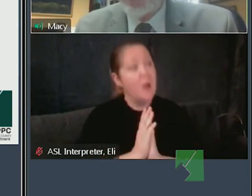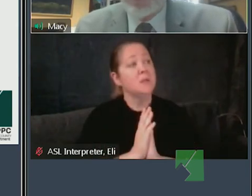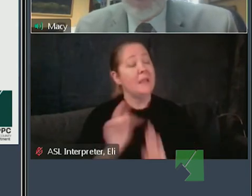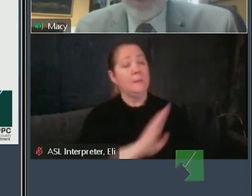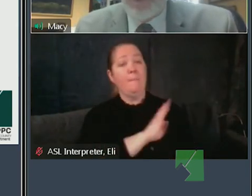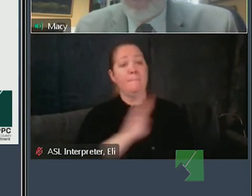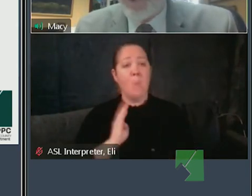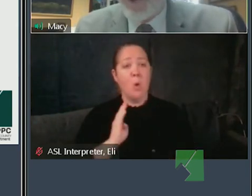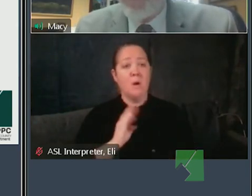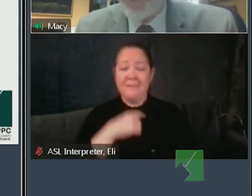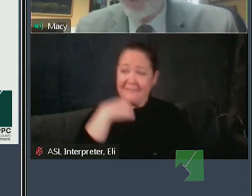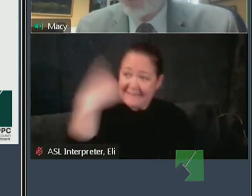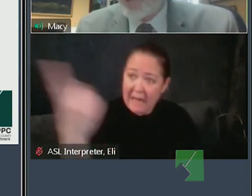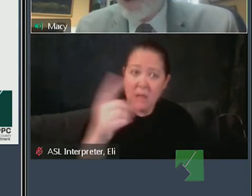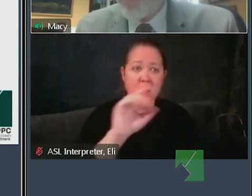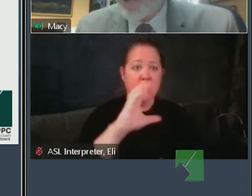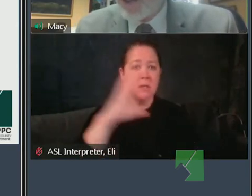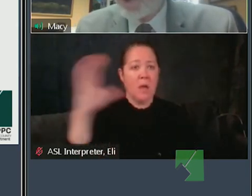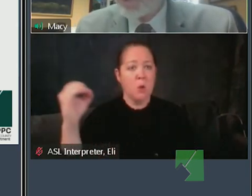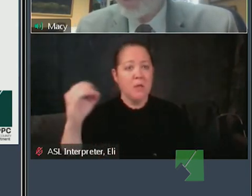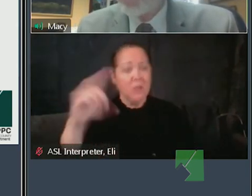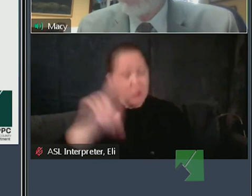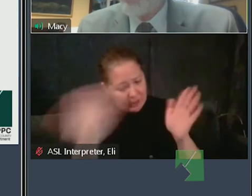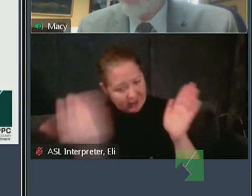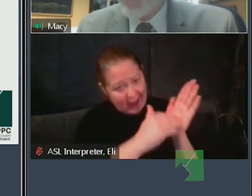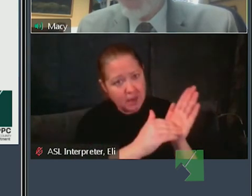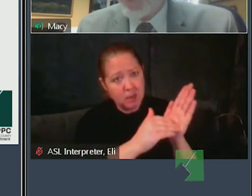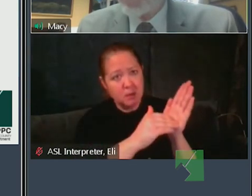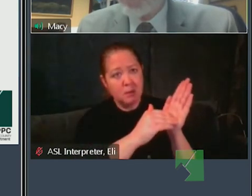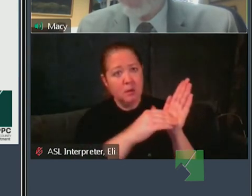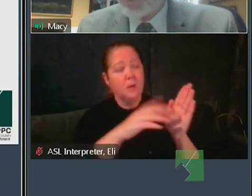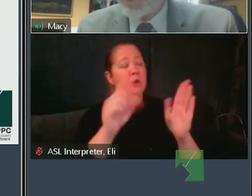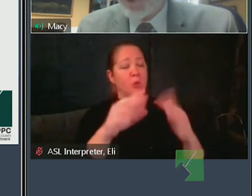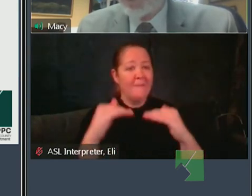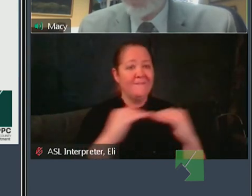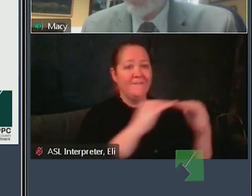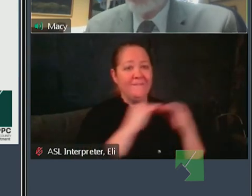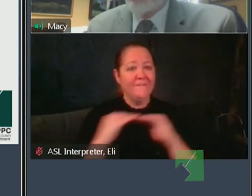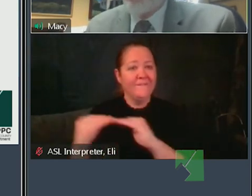to start all over again, start at the process, do a fair analysis of the site selection,